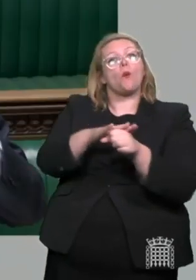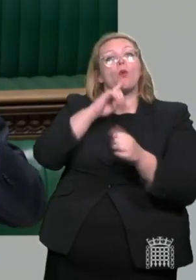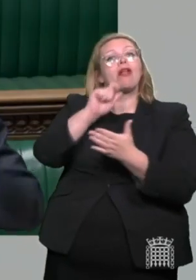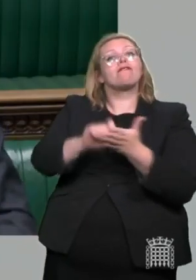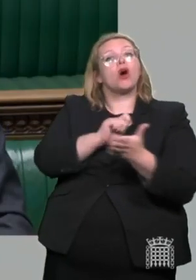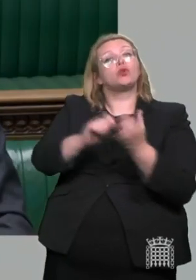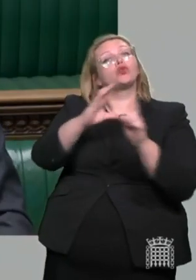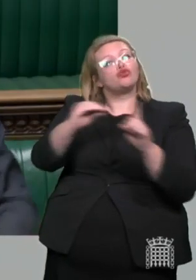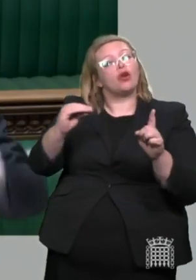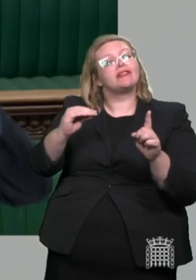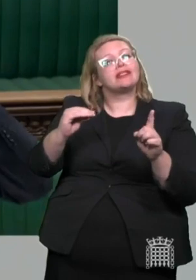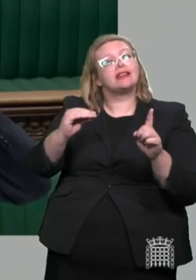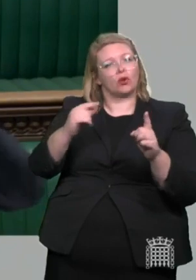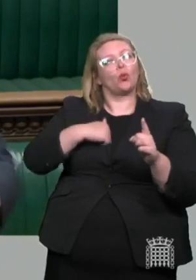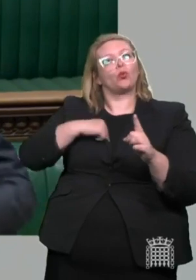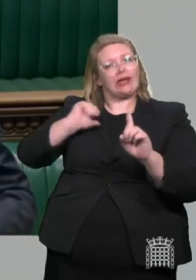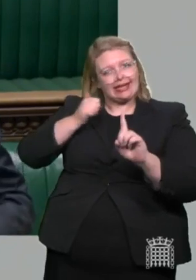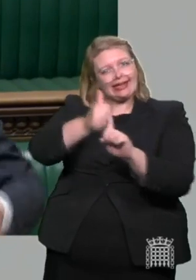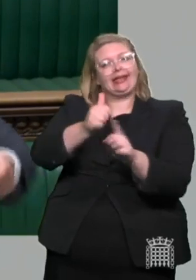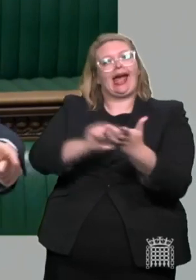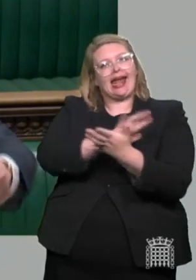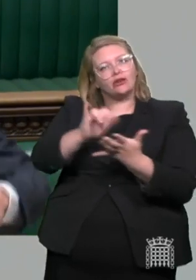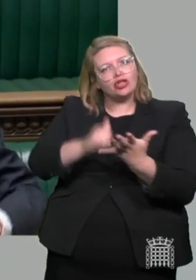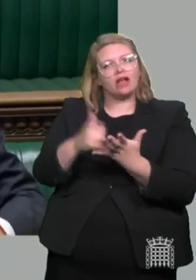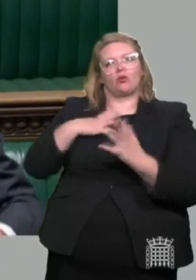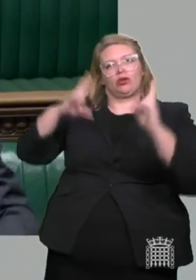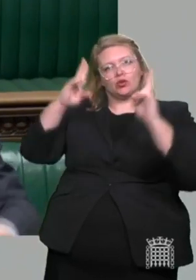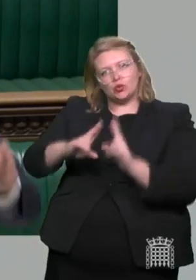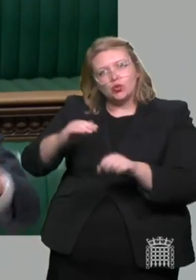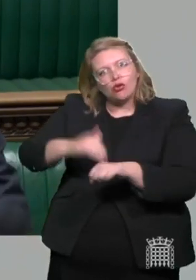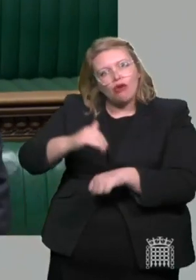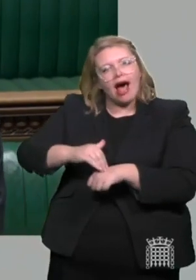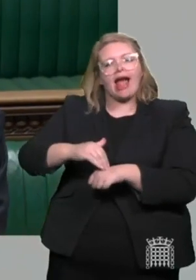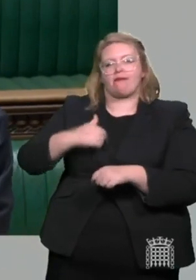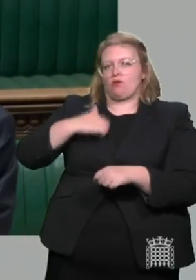supporting our NHS; that believes in fighting crime, not being soft on crime; and that will